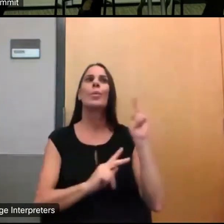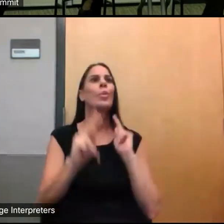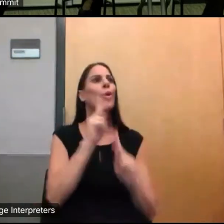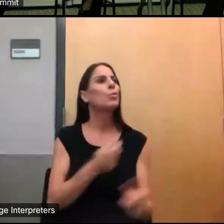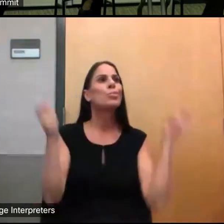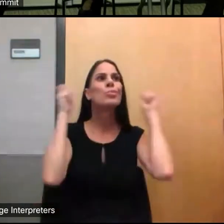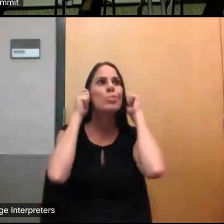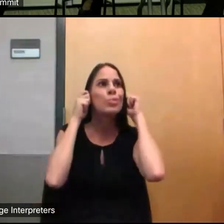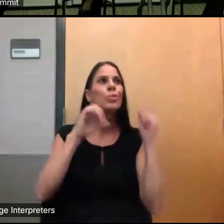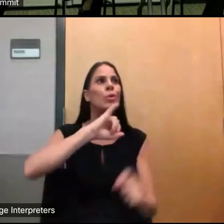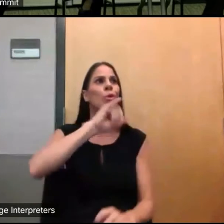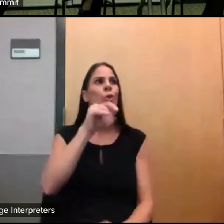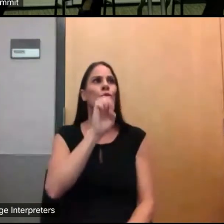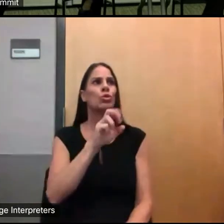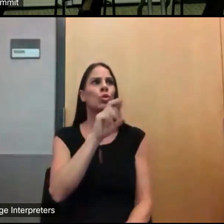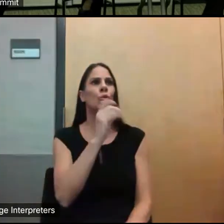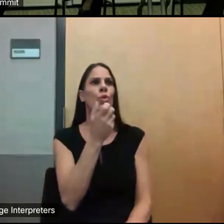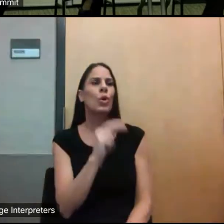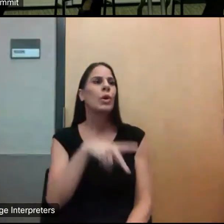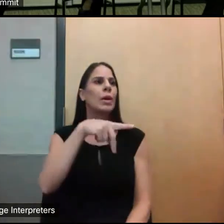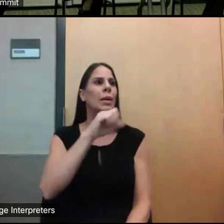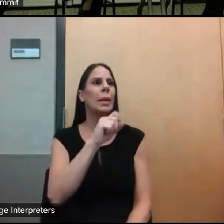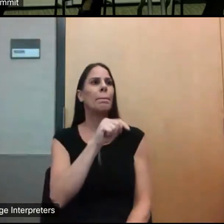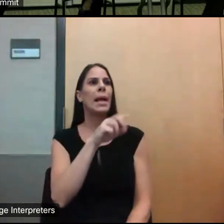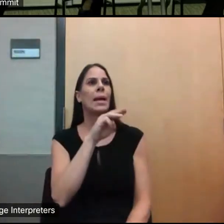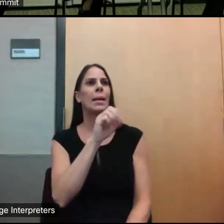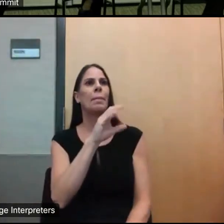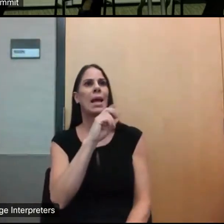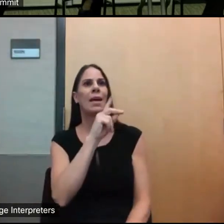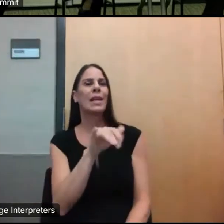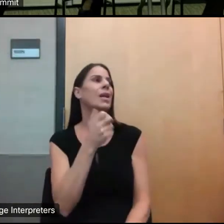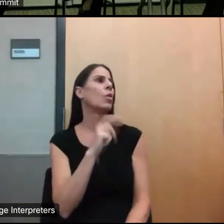uh, Joe Rogan or, uh, McAfee or Howard Stern, or whoever those folks may be that we have